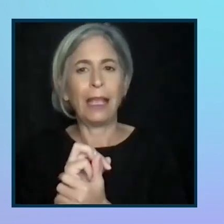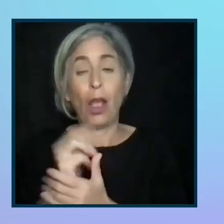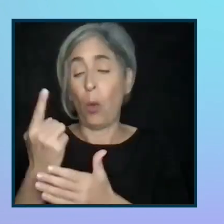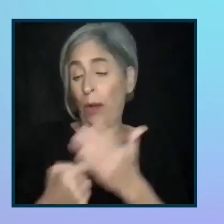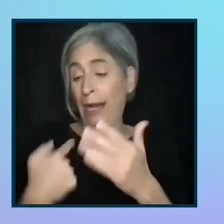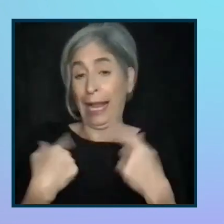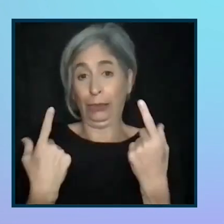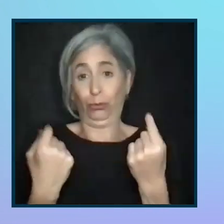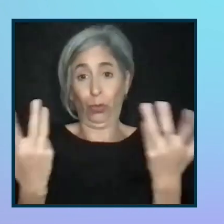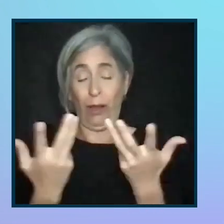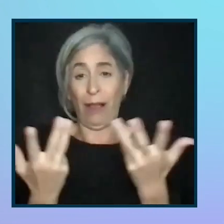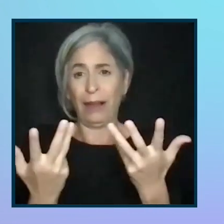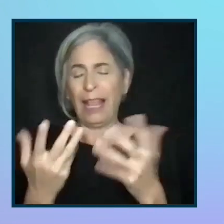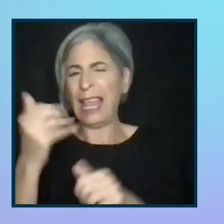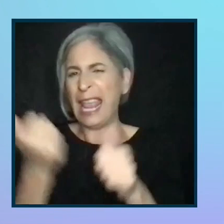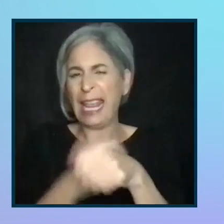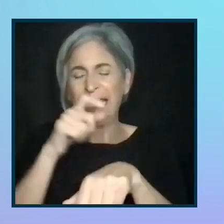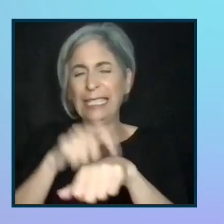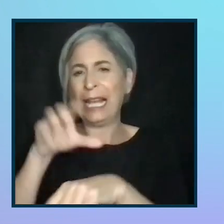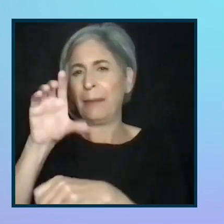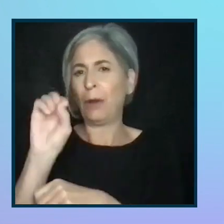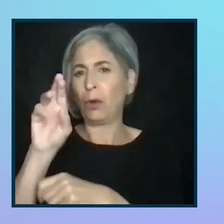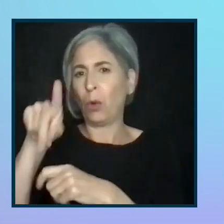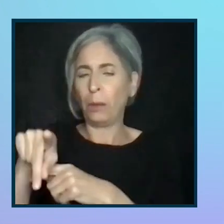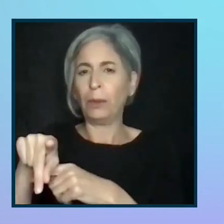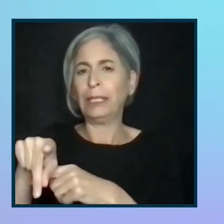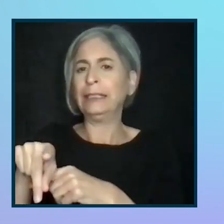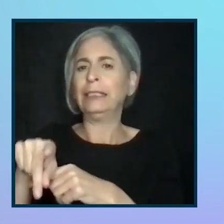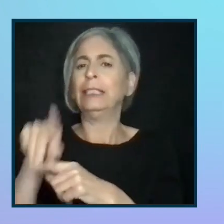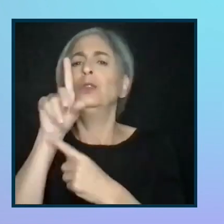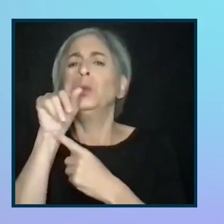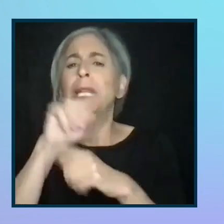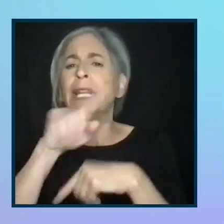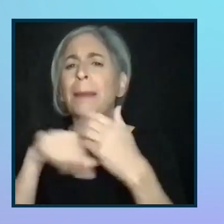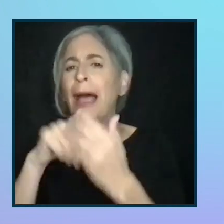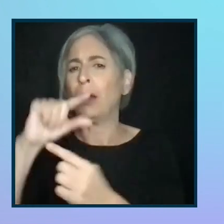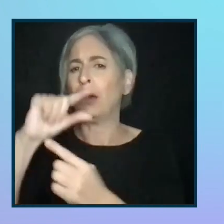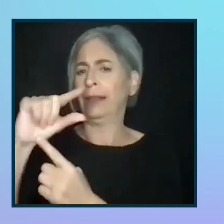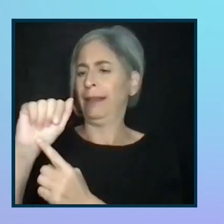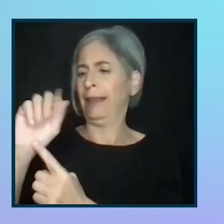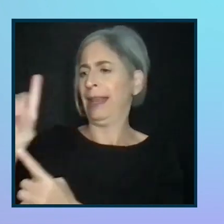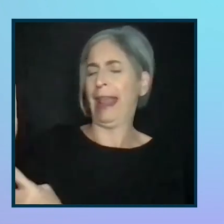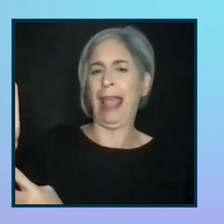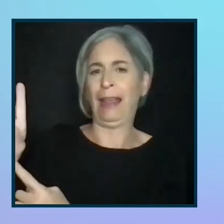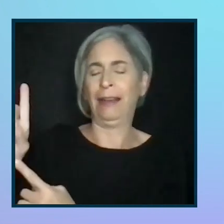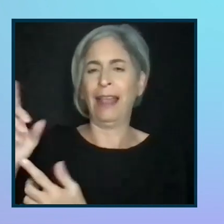a corporation would tweet about GAD, I just would simply check and there was an image,